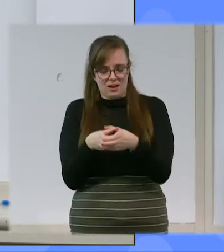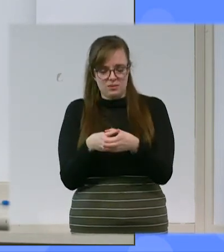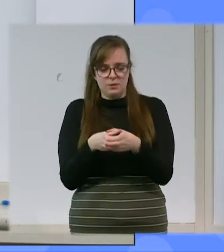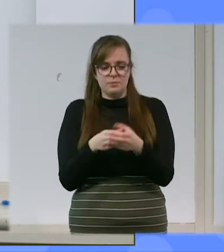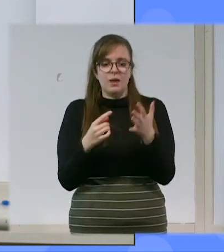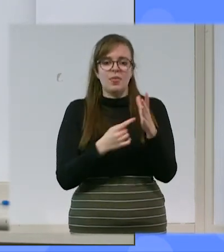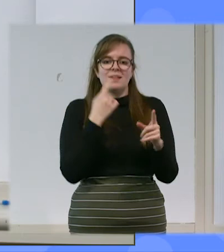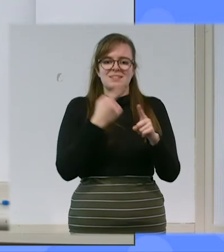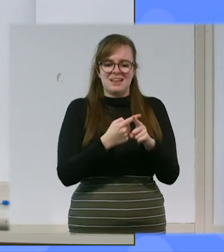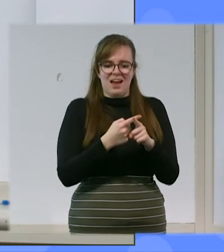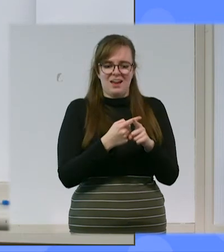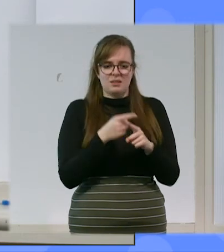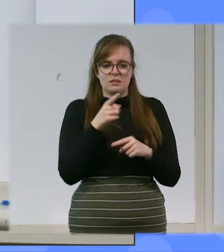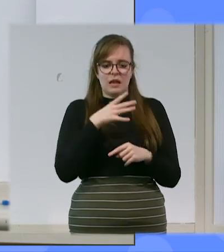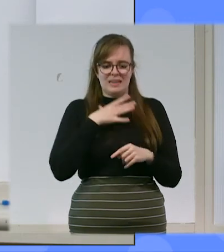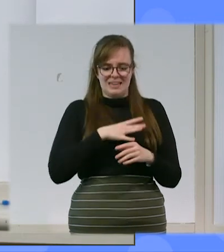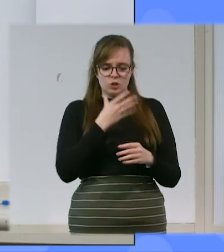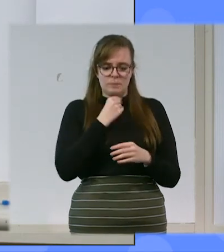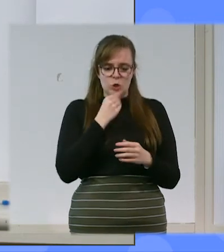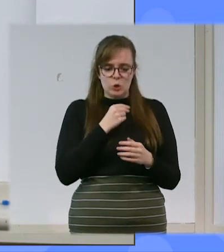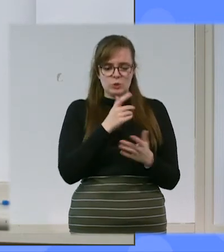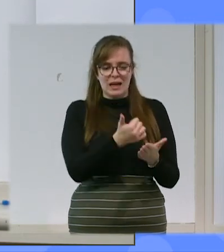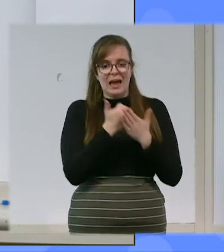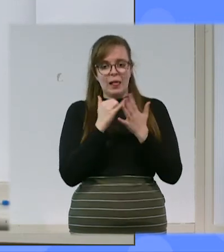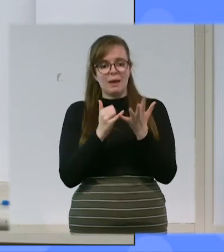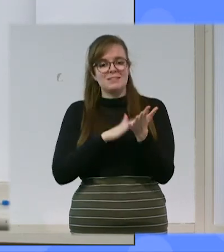used in a way that can actually help SMEs create opportunities they should be